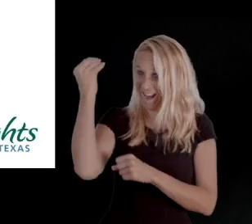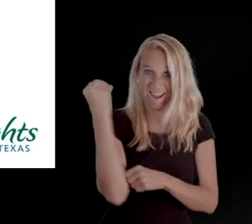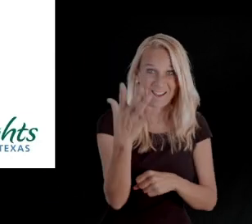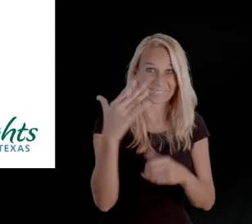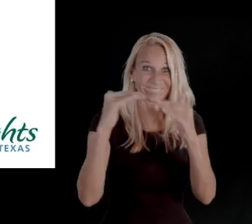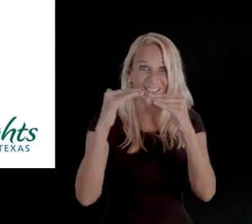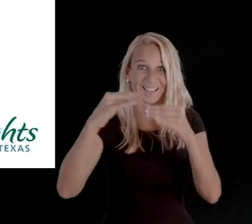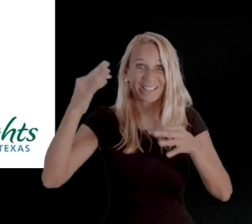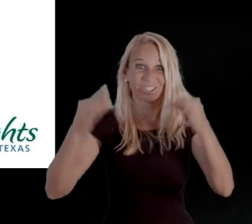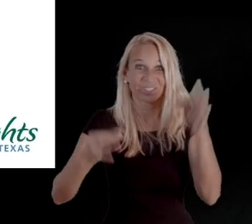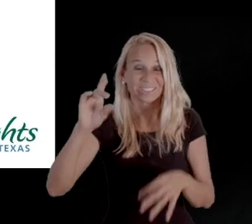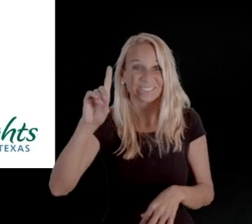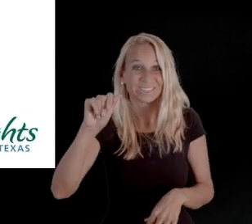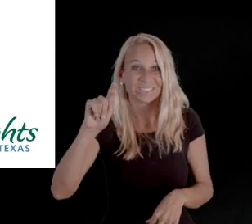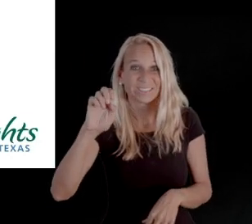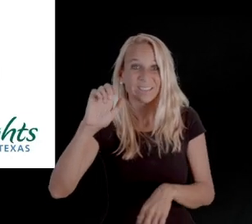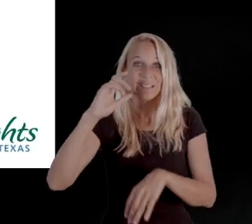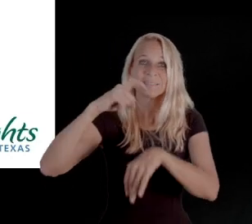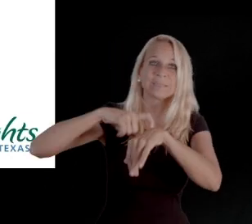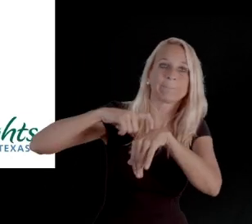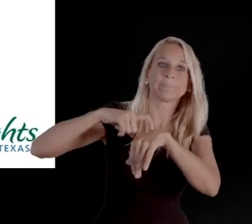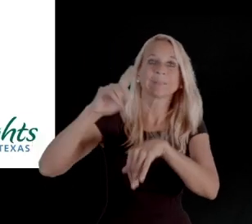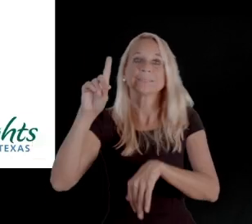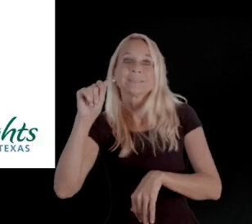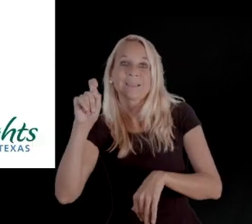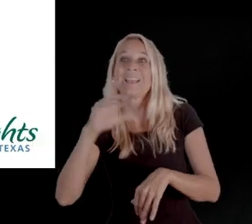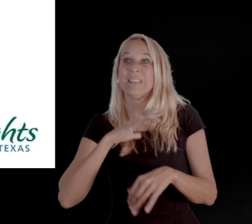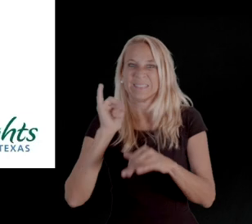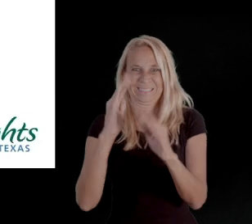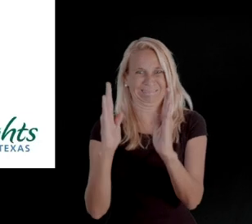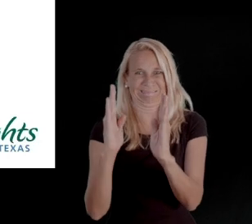fair hearing date and time, and it can be within